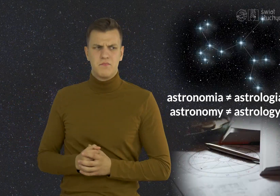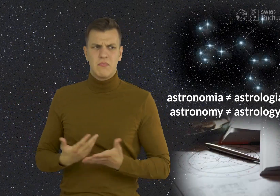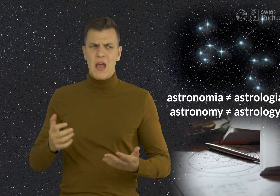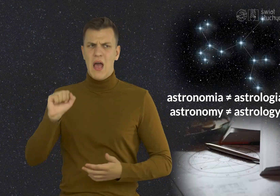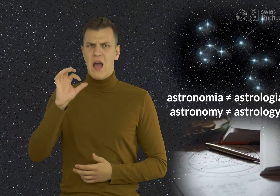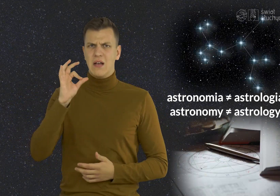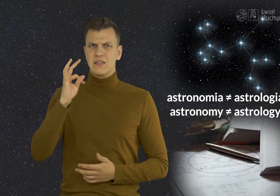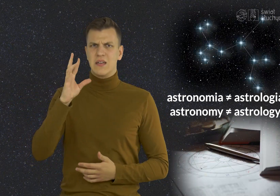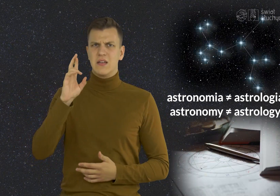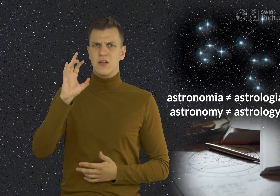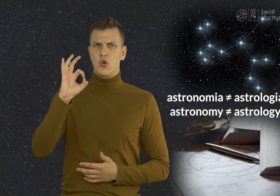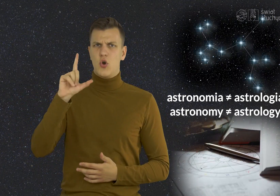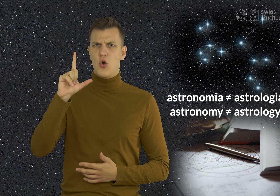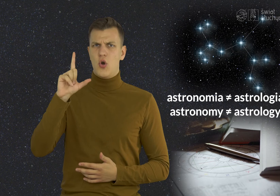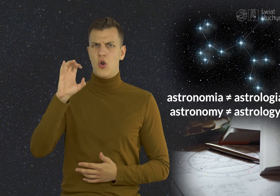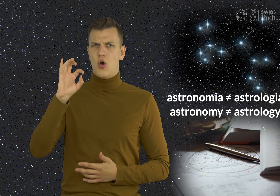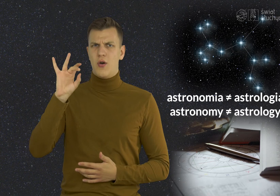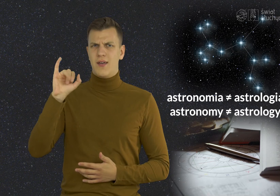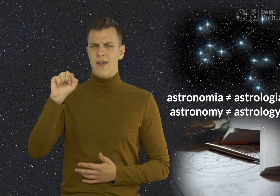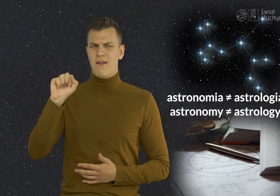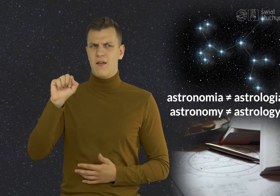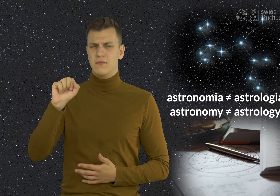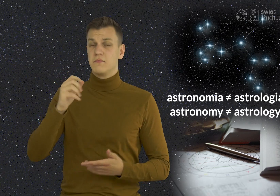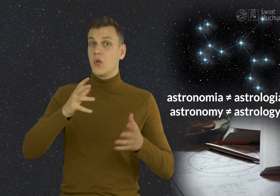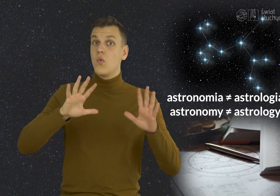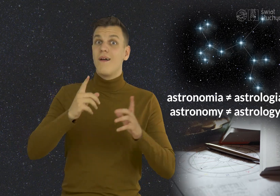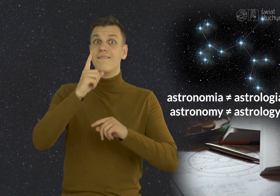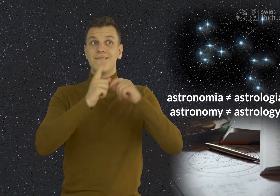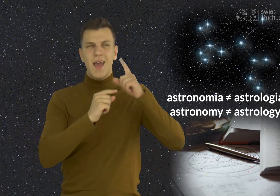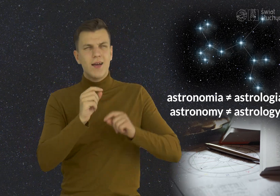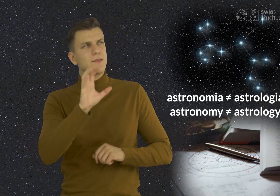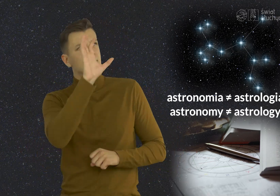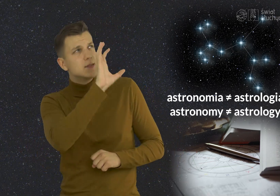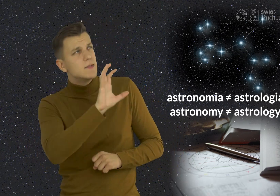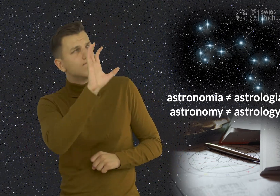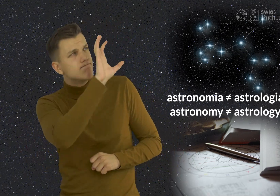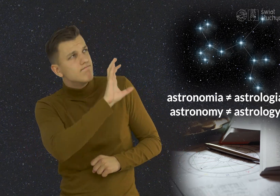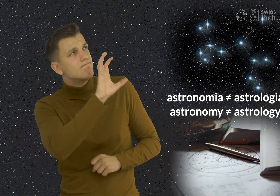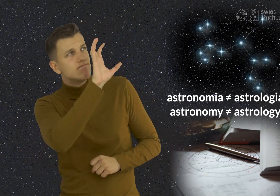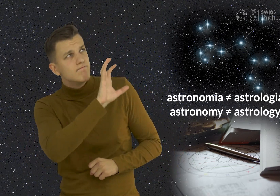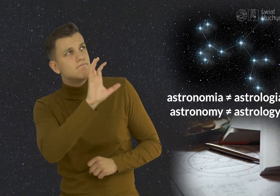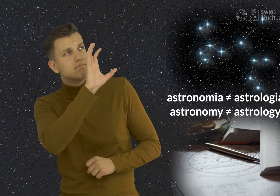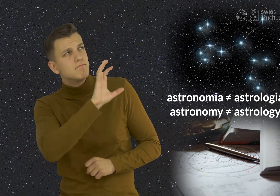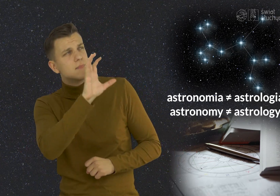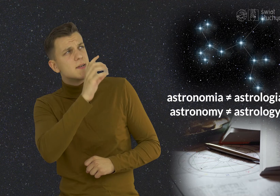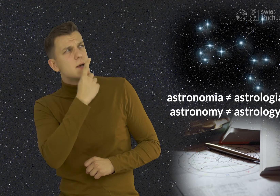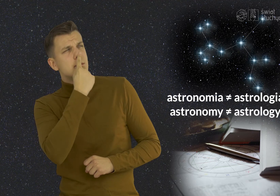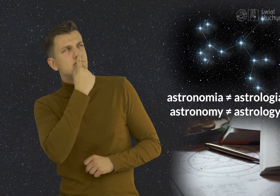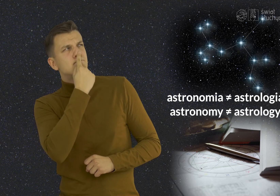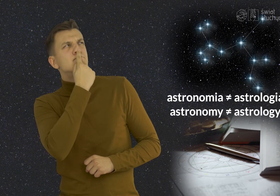And astrology is the belief that